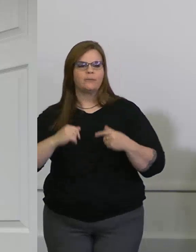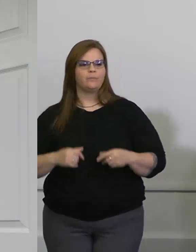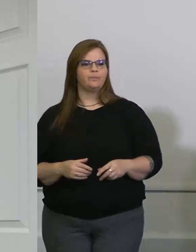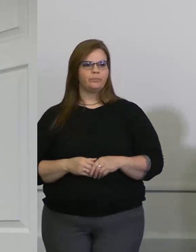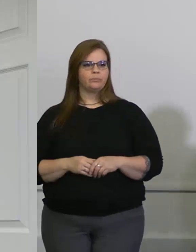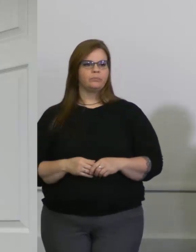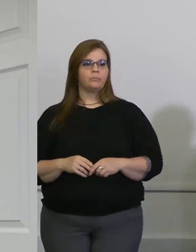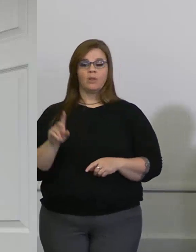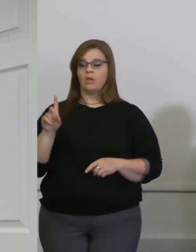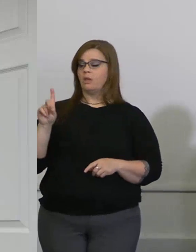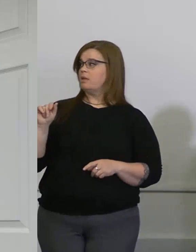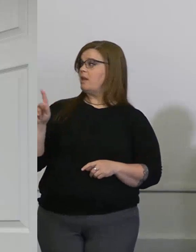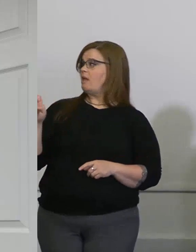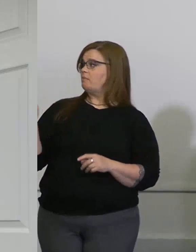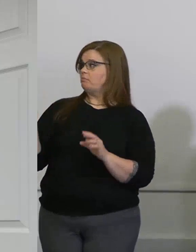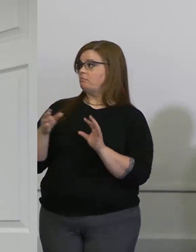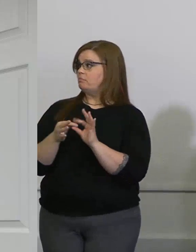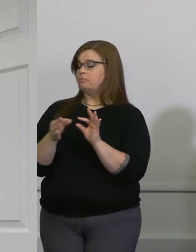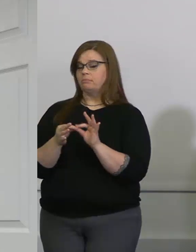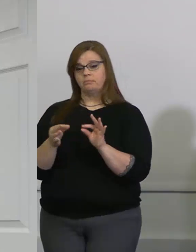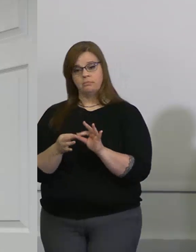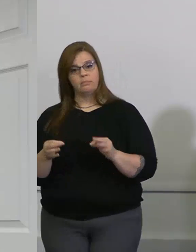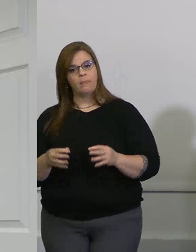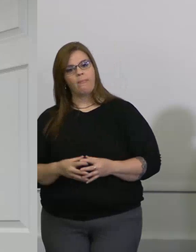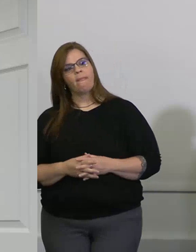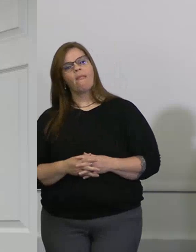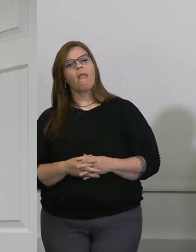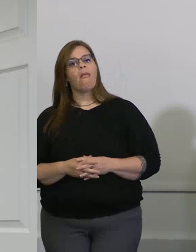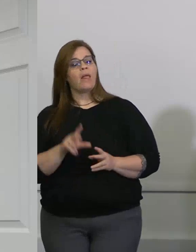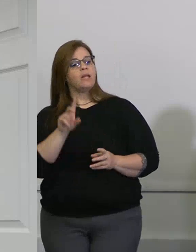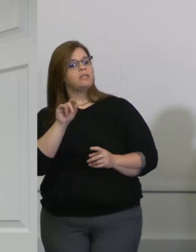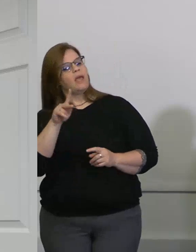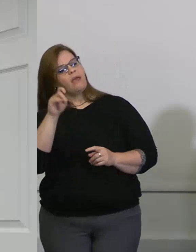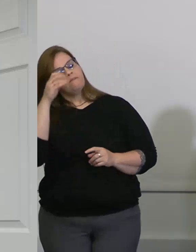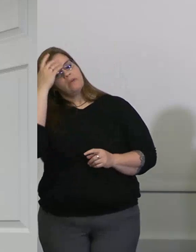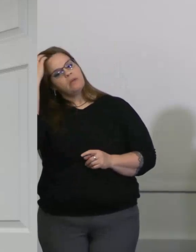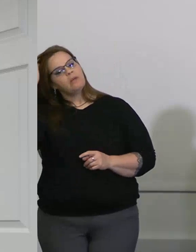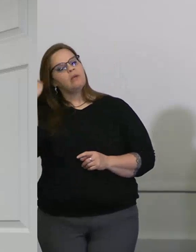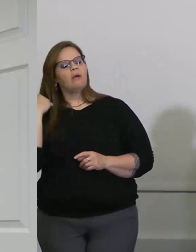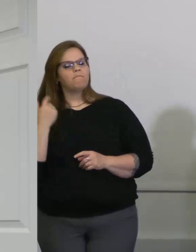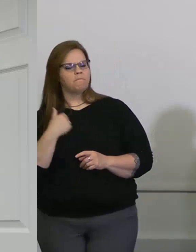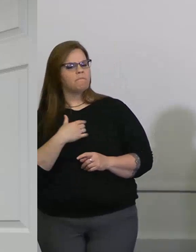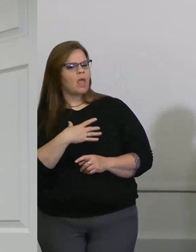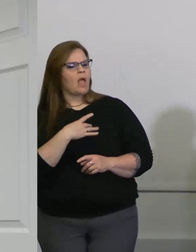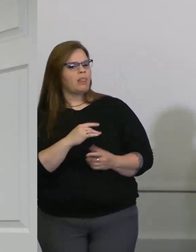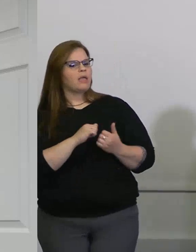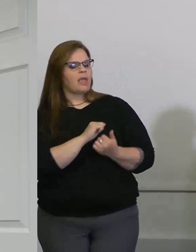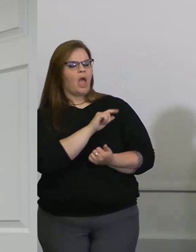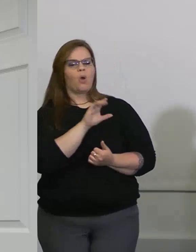Dave, did you have something to say about this? Oh, I I, I like how Clint frames that as well.